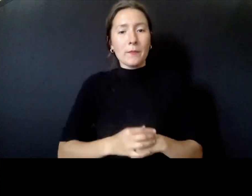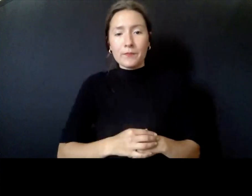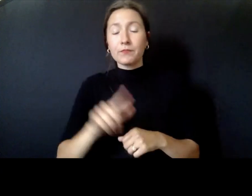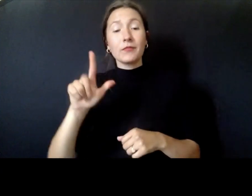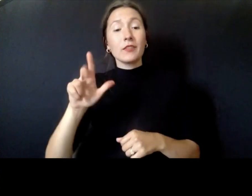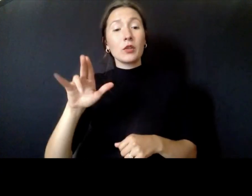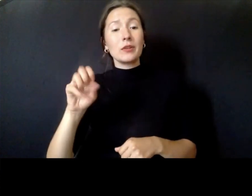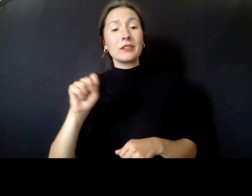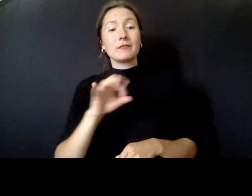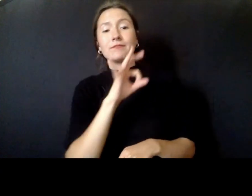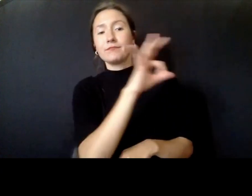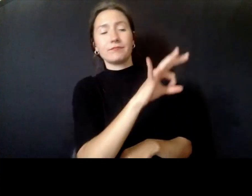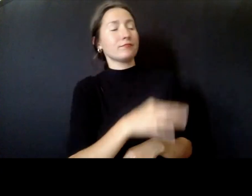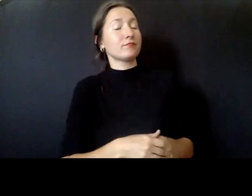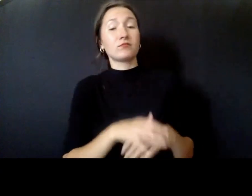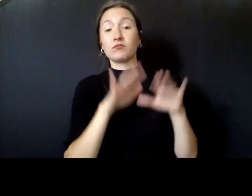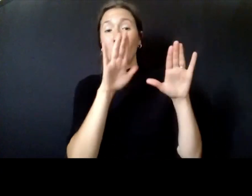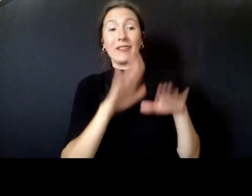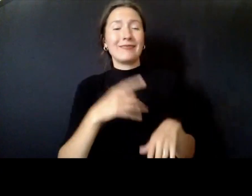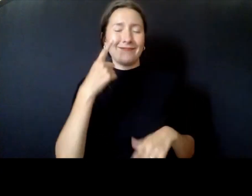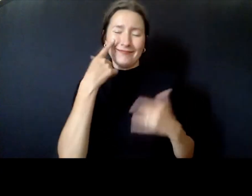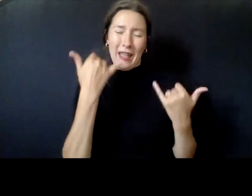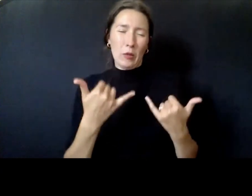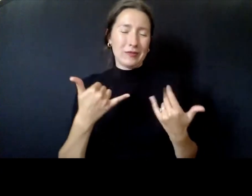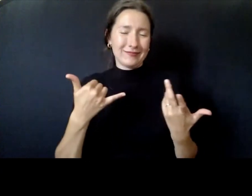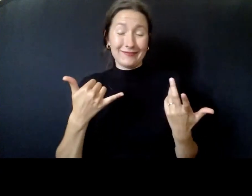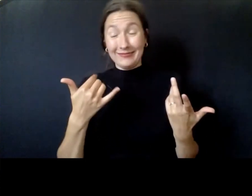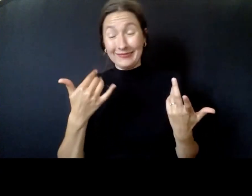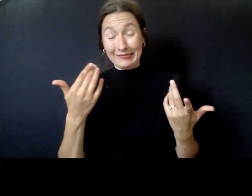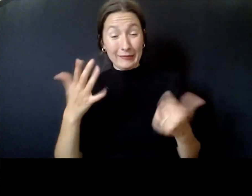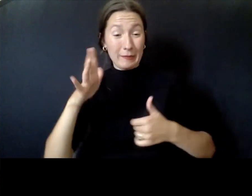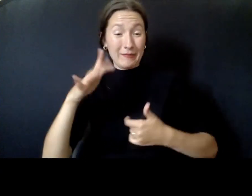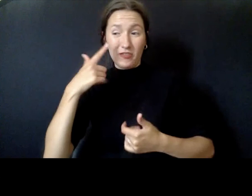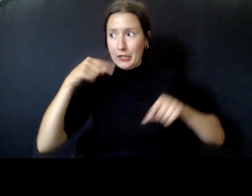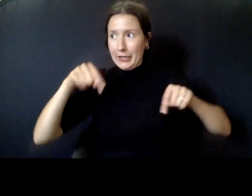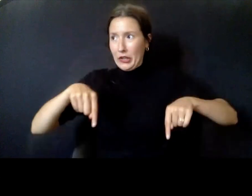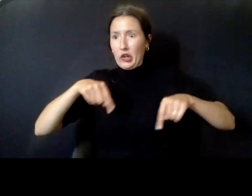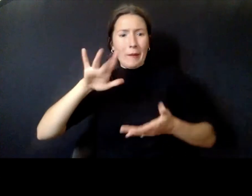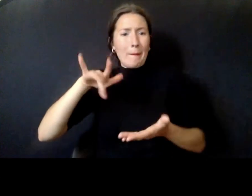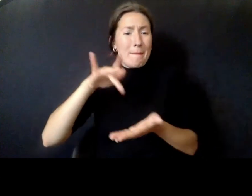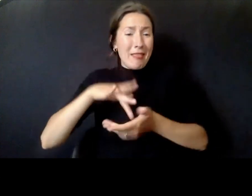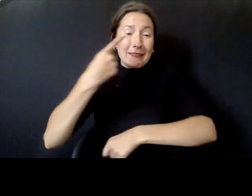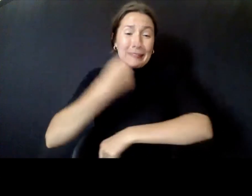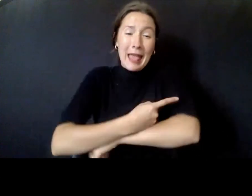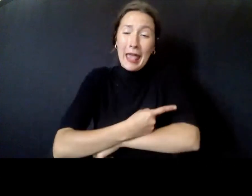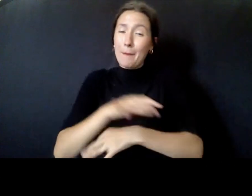um and i want folks to have some time to also go to the virtual tables in the reception area even